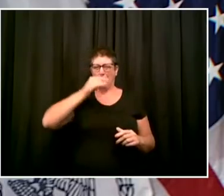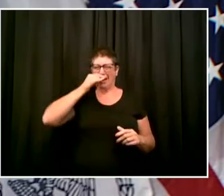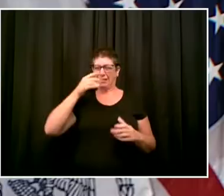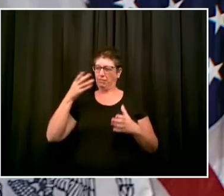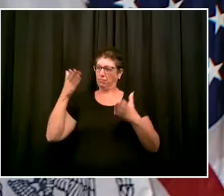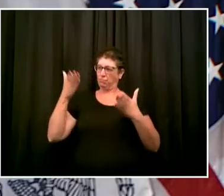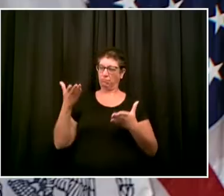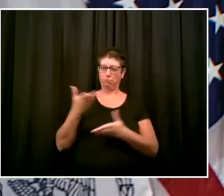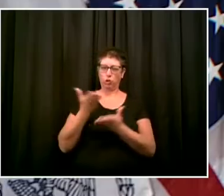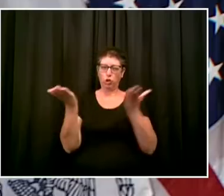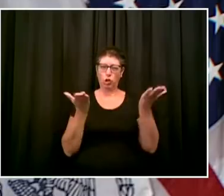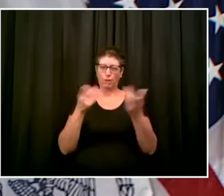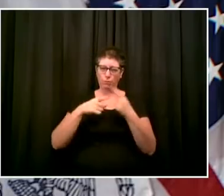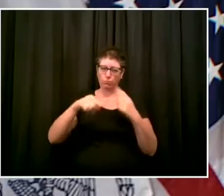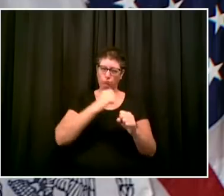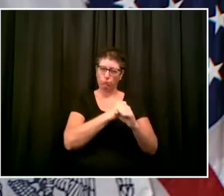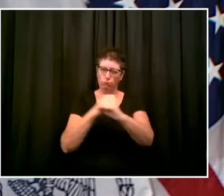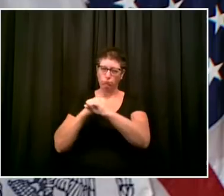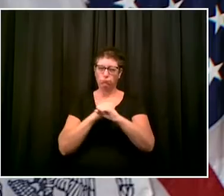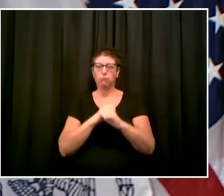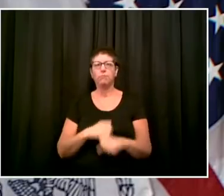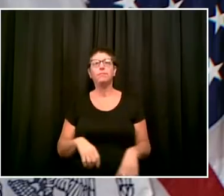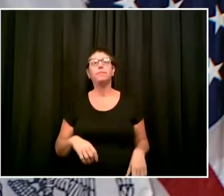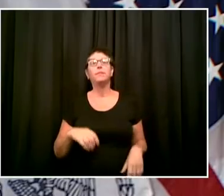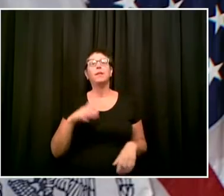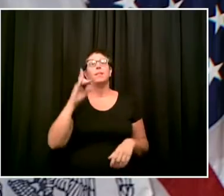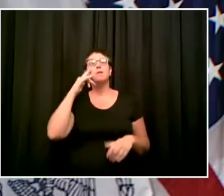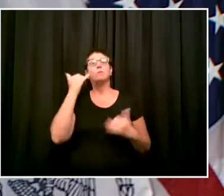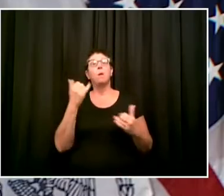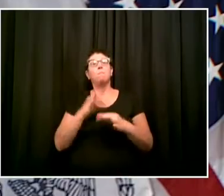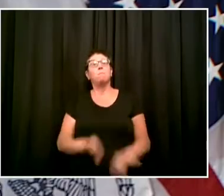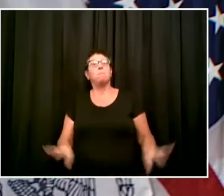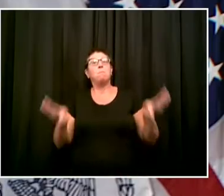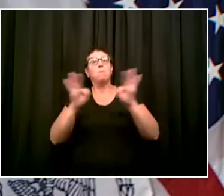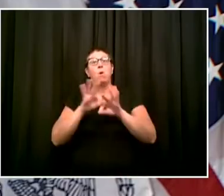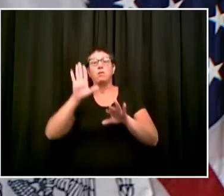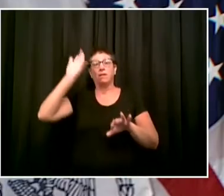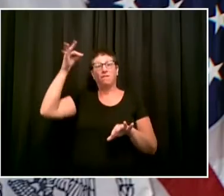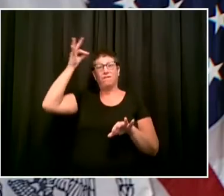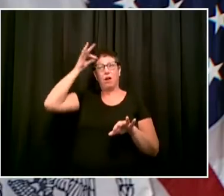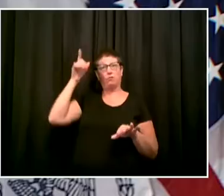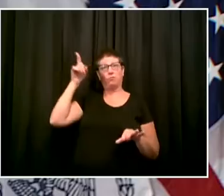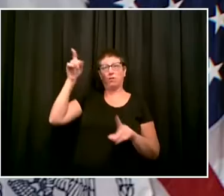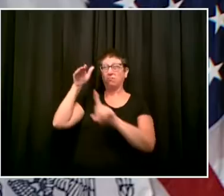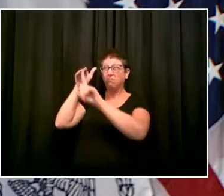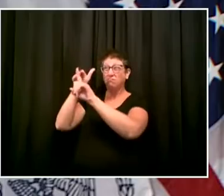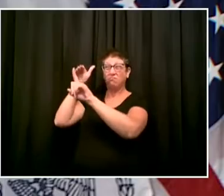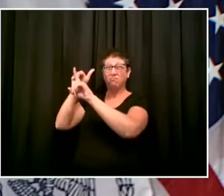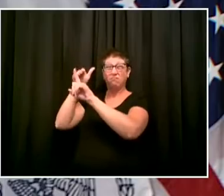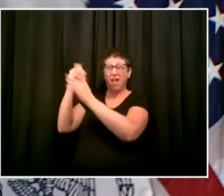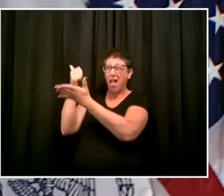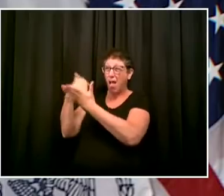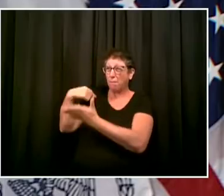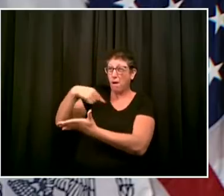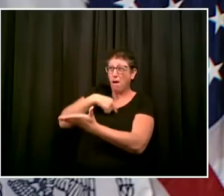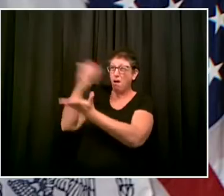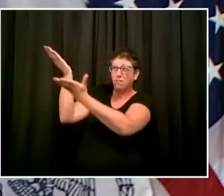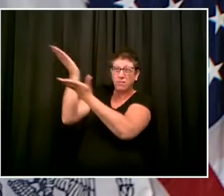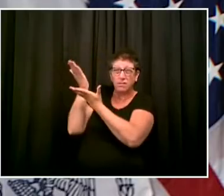PUBLIC CENTE.R WE HAVE TO PROVIDE ALL OF THE SERVICES THAT PEOPLE NEED AS PART OF OUR RECOVREY. THAT'S WHY IT IS SO IMPORTANT TO FIGHT FOR A ST IULMUS FROM THE FEDERAL